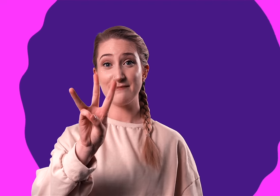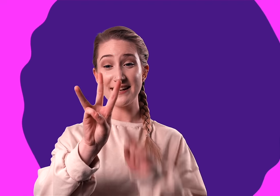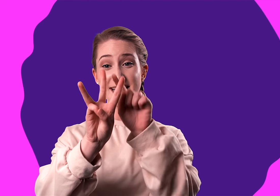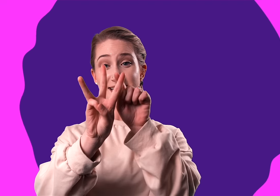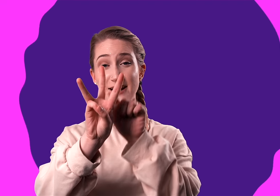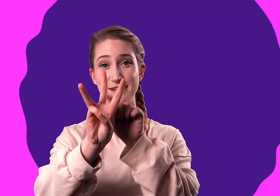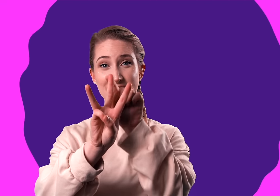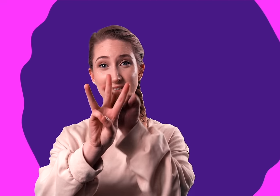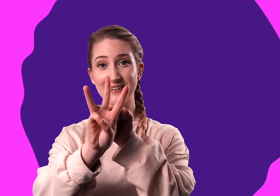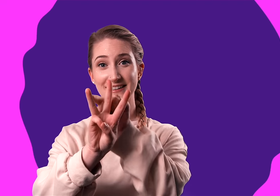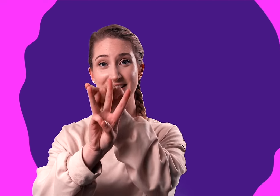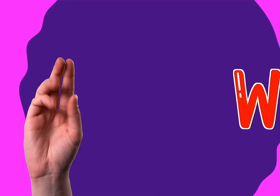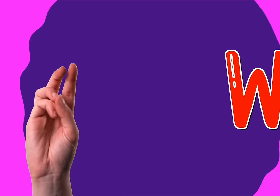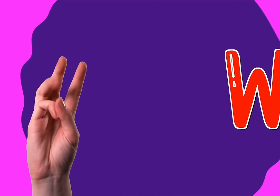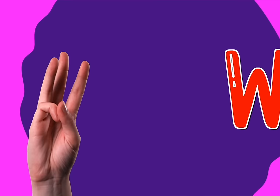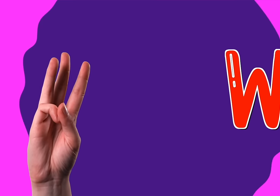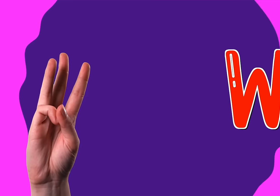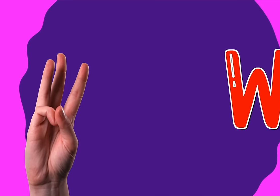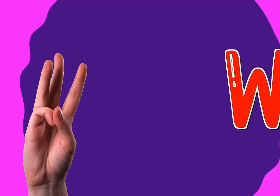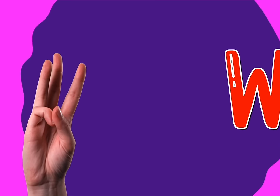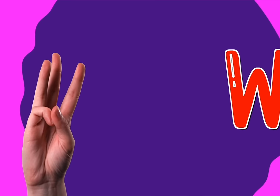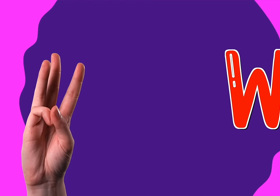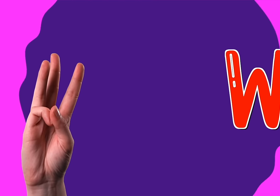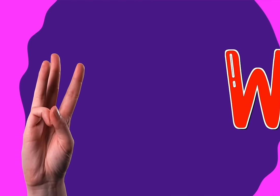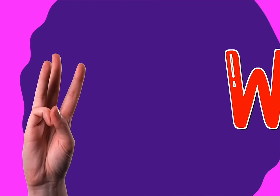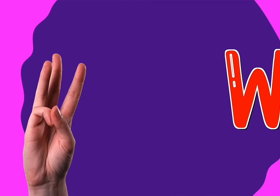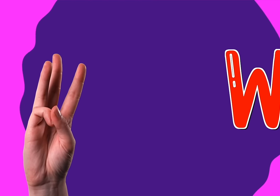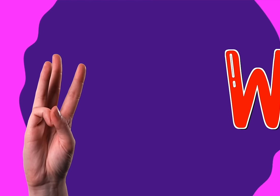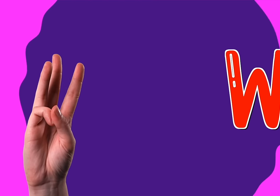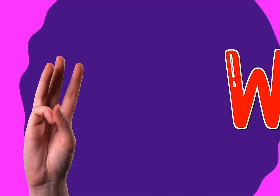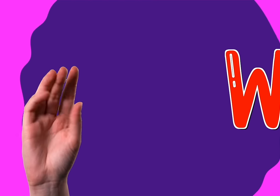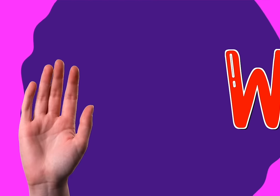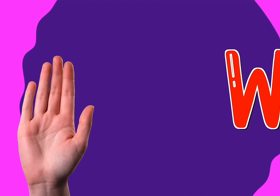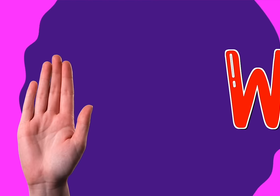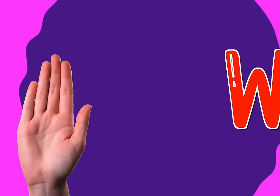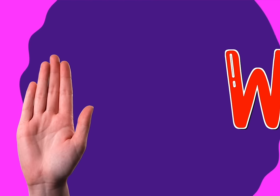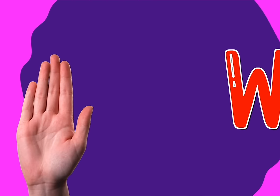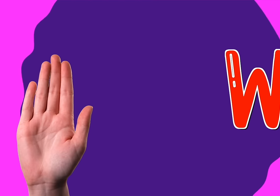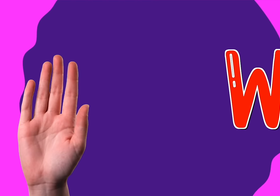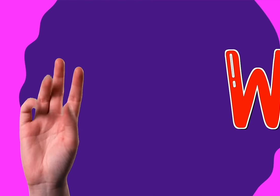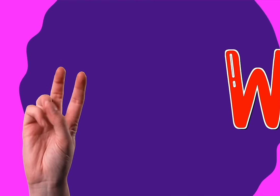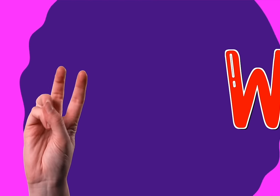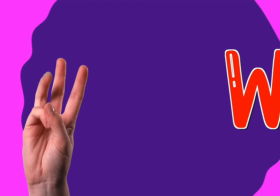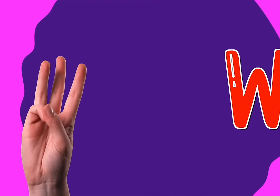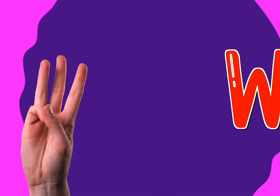It makes a W. W.